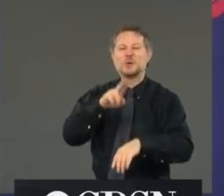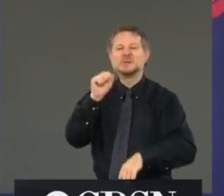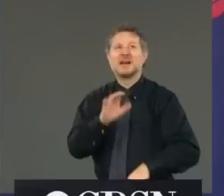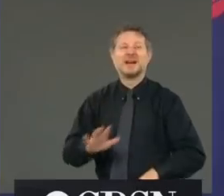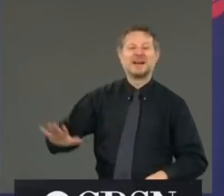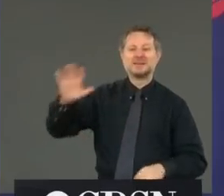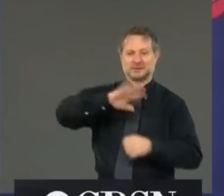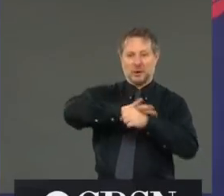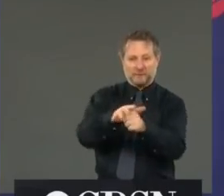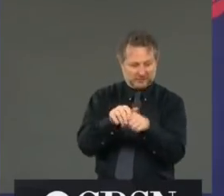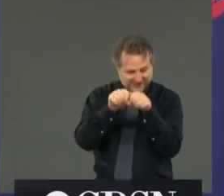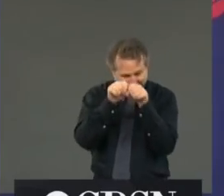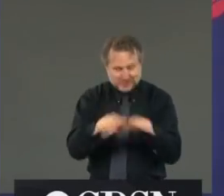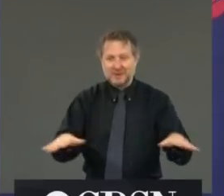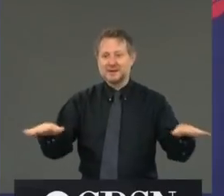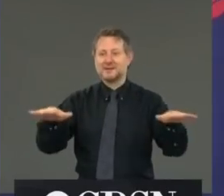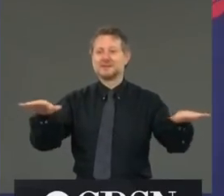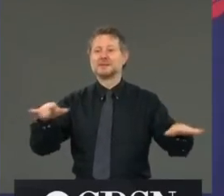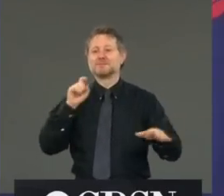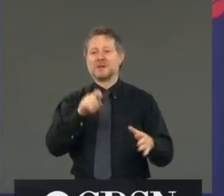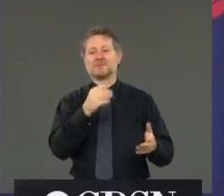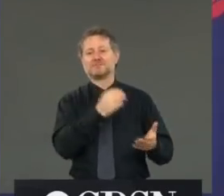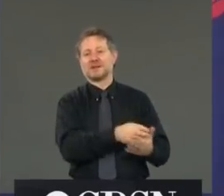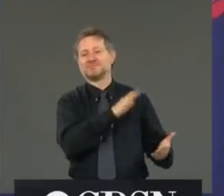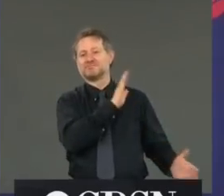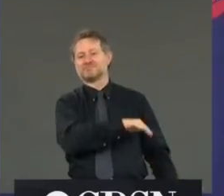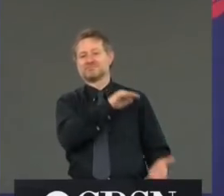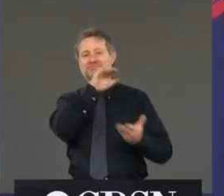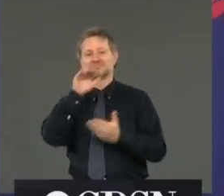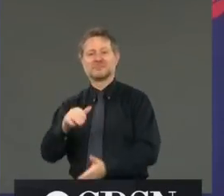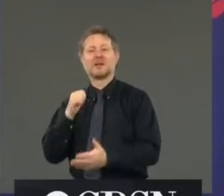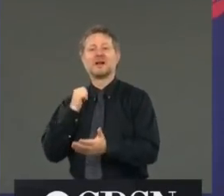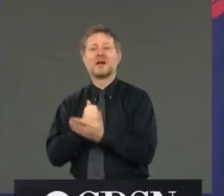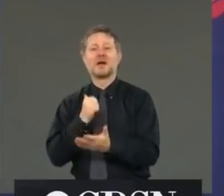YEAH, FEDERAL GOVERNMENT -- IT IS THE FEDERAL GOVERNMENT'S